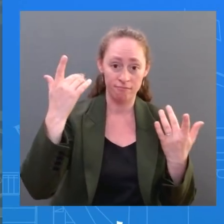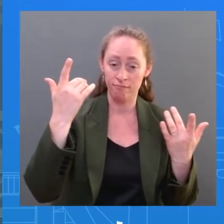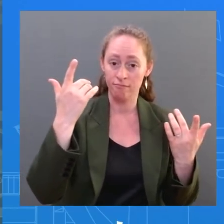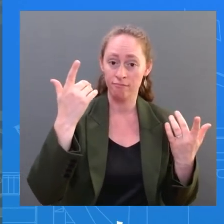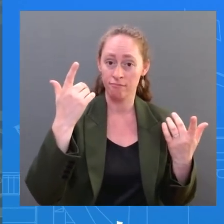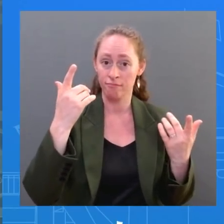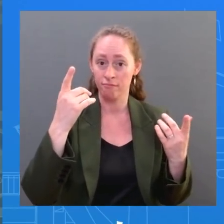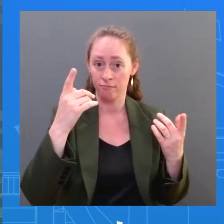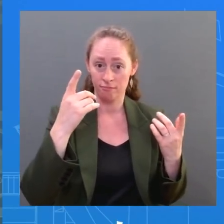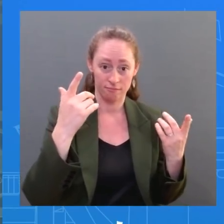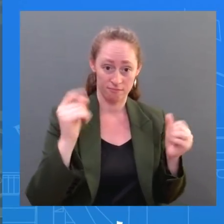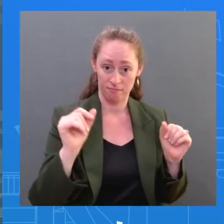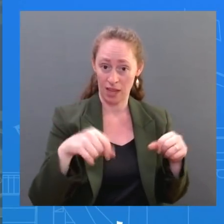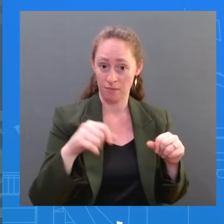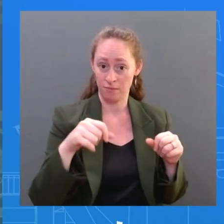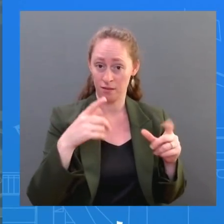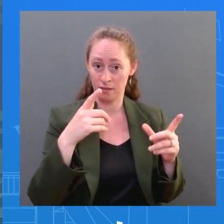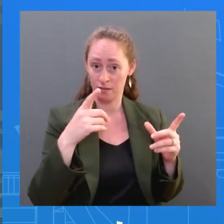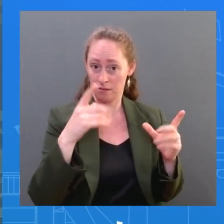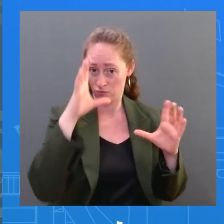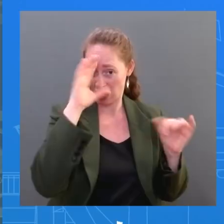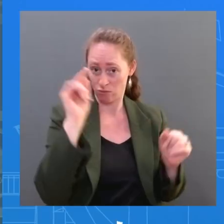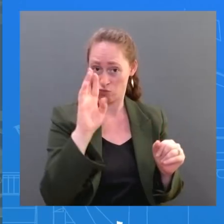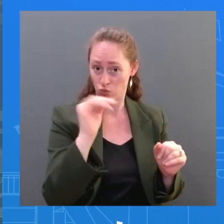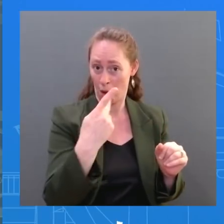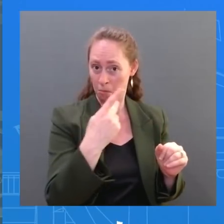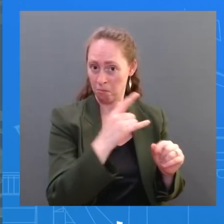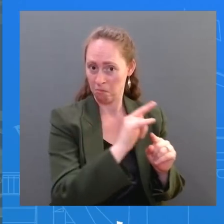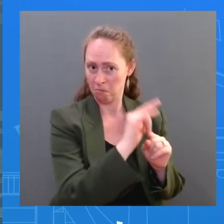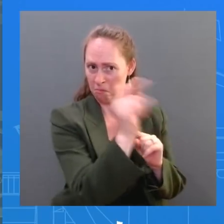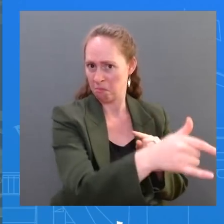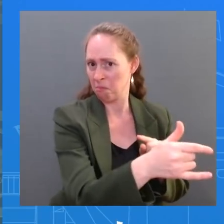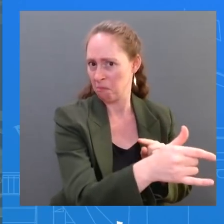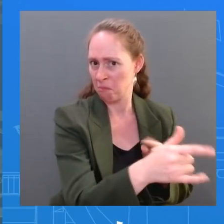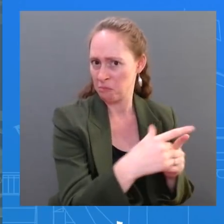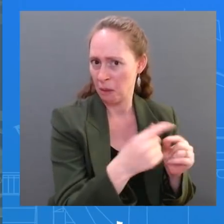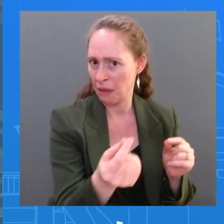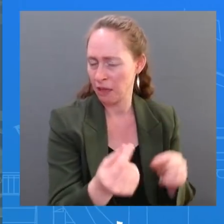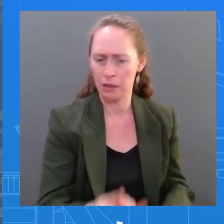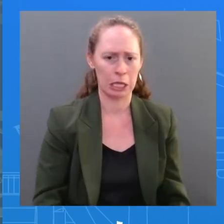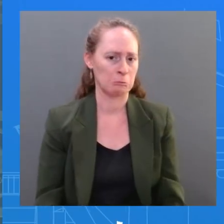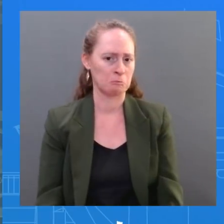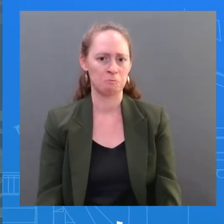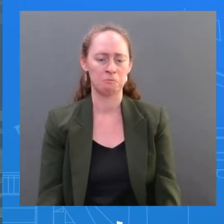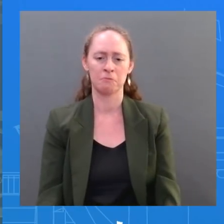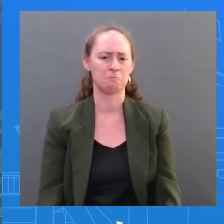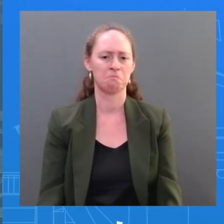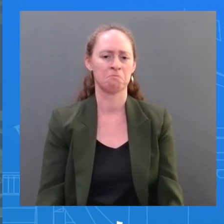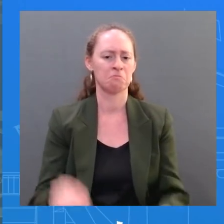The Press: They're doing this July 12, so that would be the same day that the President is traveling. Ms. Jean-Pierre: I -- again, I don't have anything to share with you on his travel at this time.